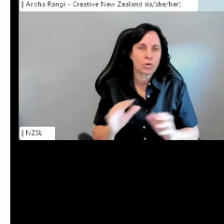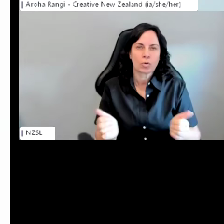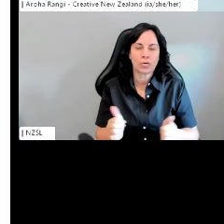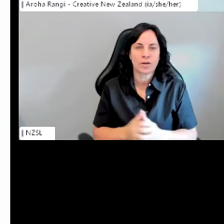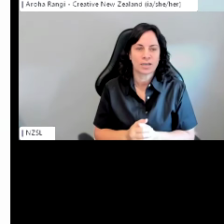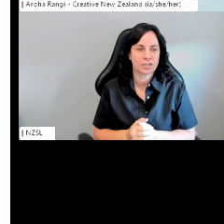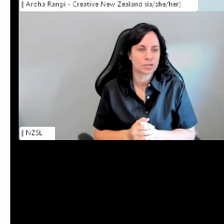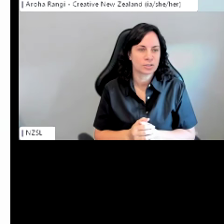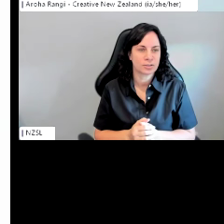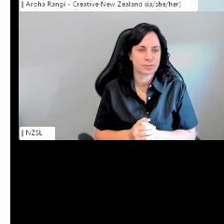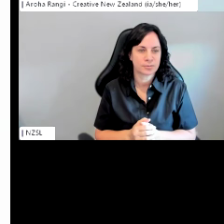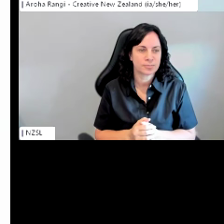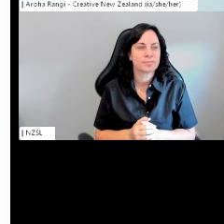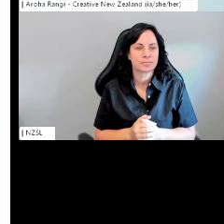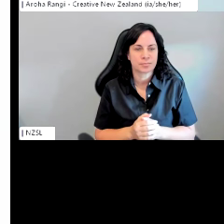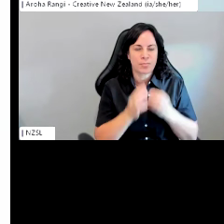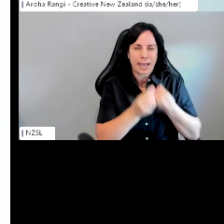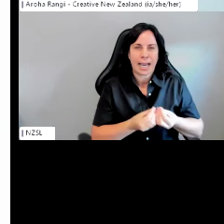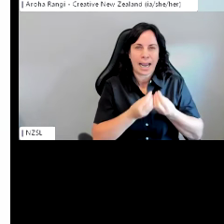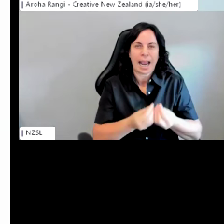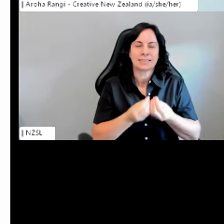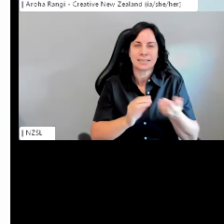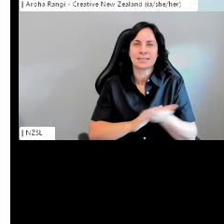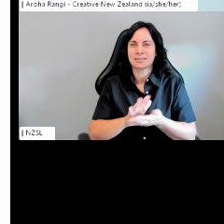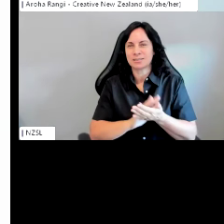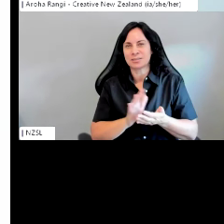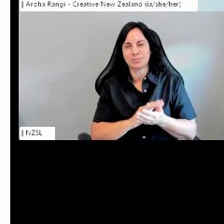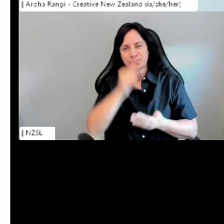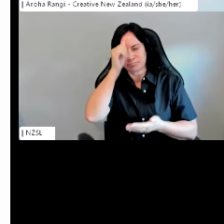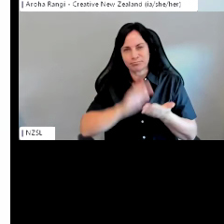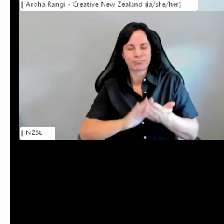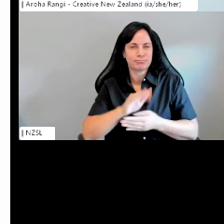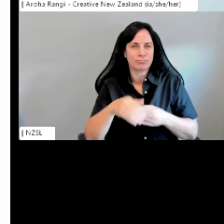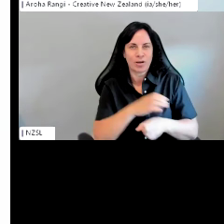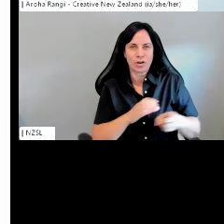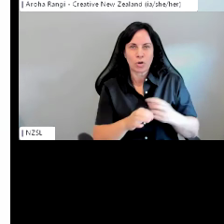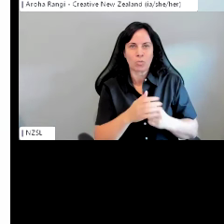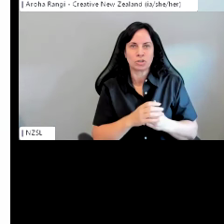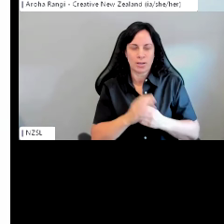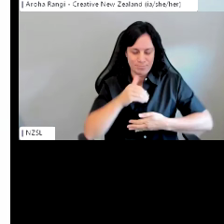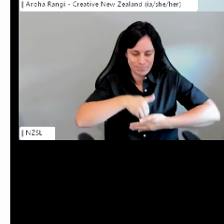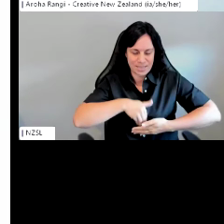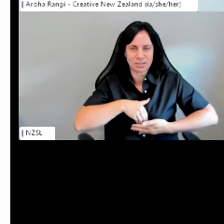catacultural connoisseurs they are inner directed they don't need you to tell them why they would